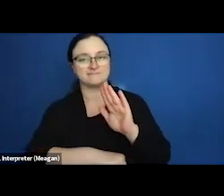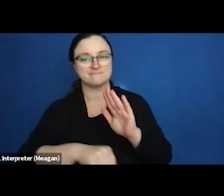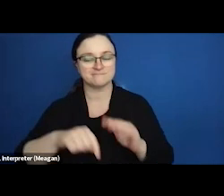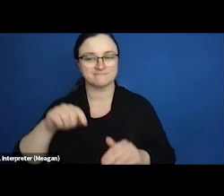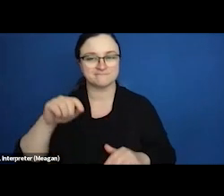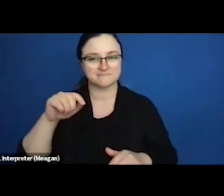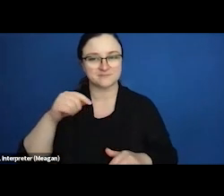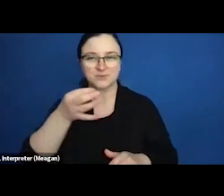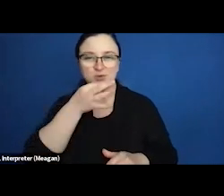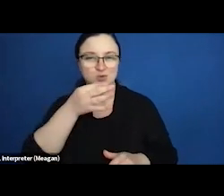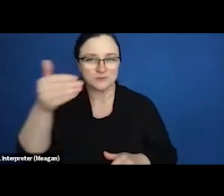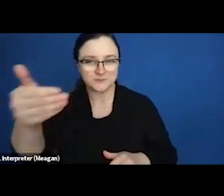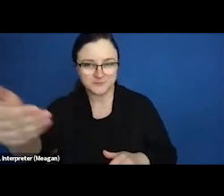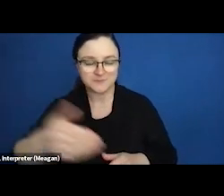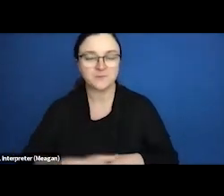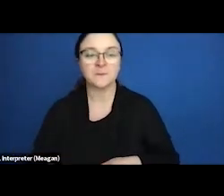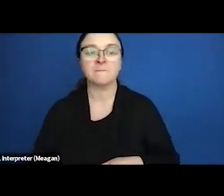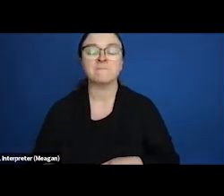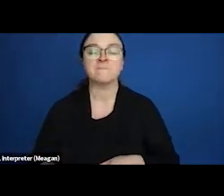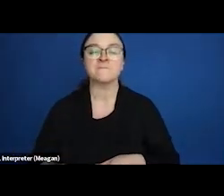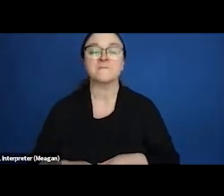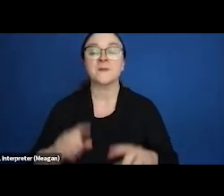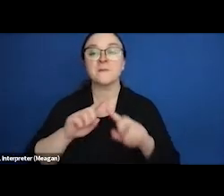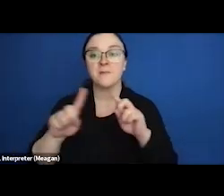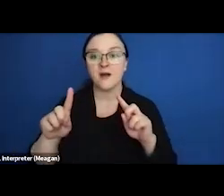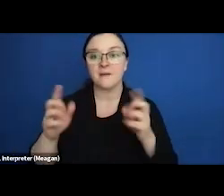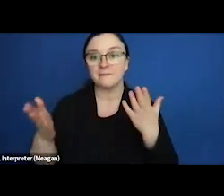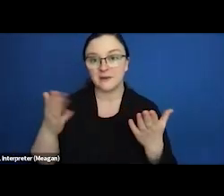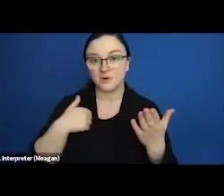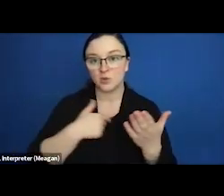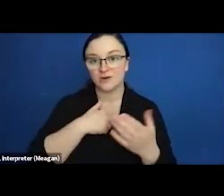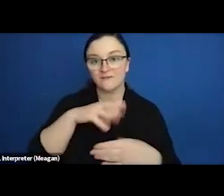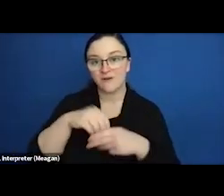a little later into the presentation, but we might be participating in a process